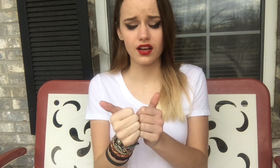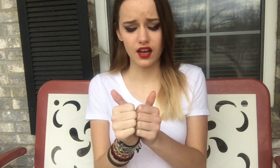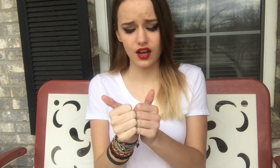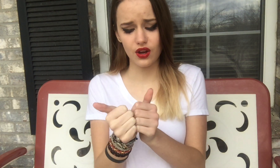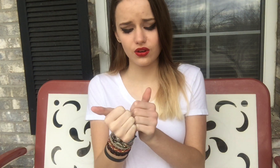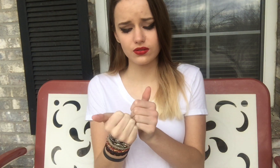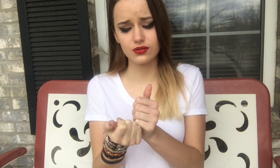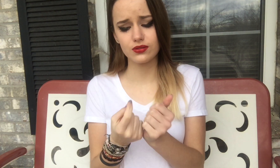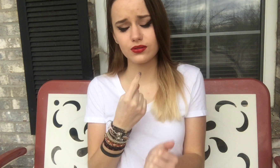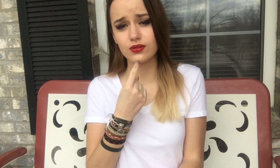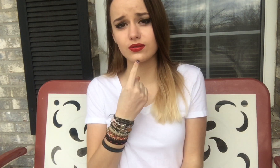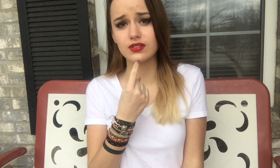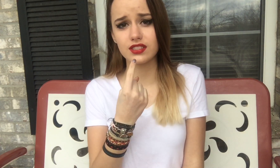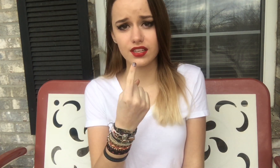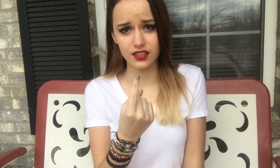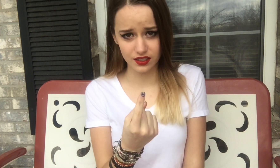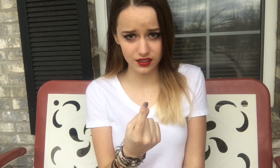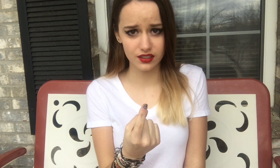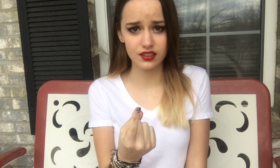How to say